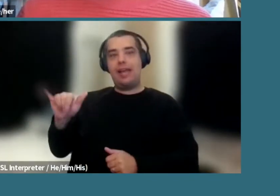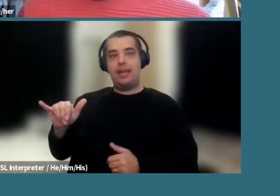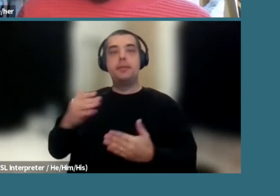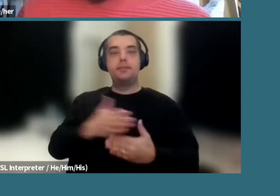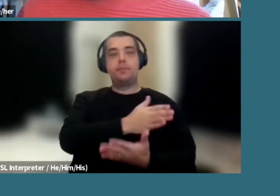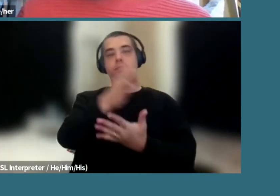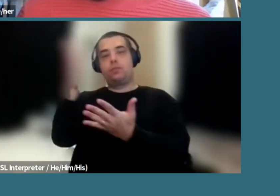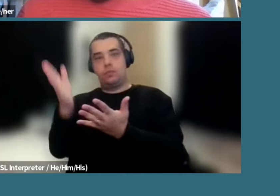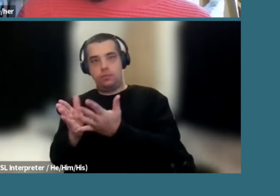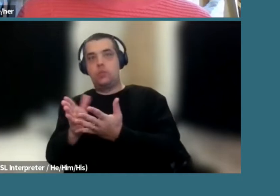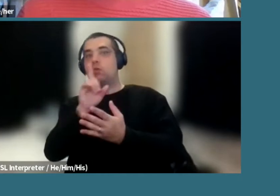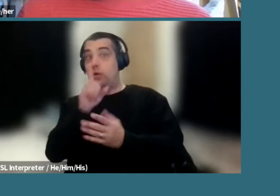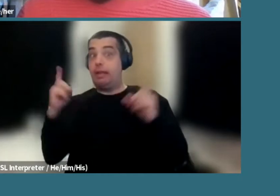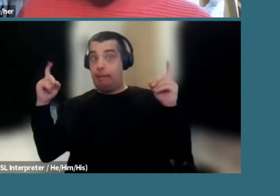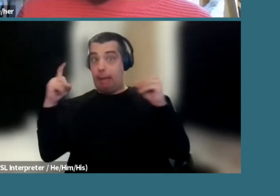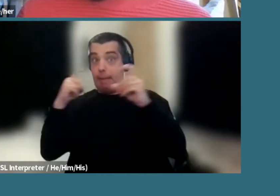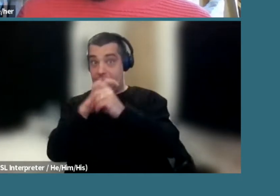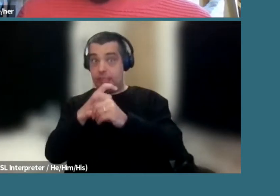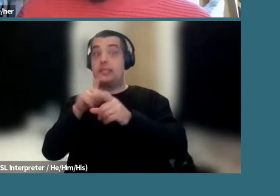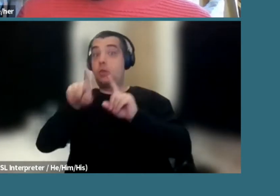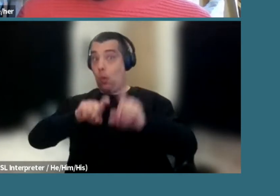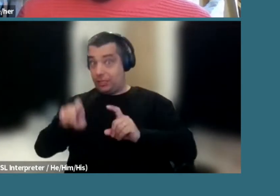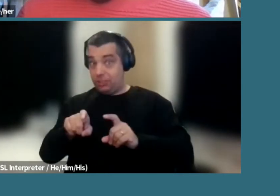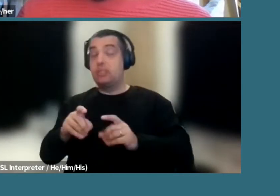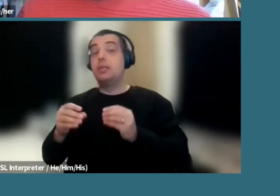our most complex question and I imagine that we'll get additional questions about